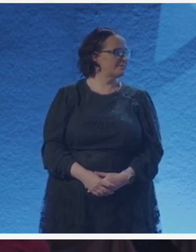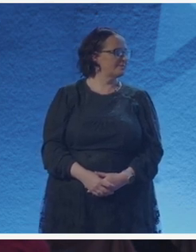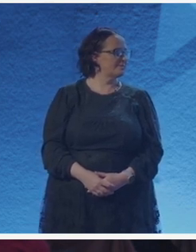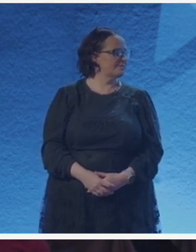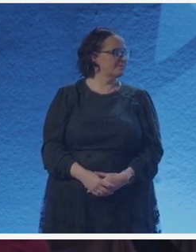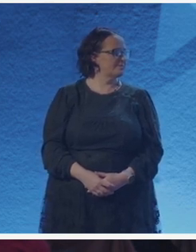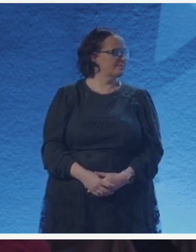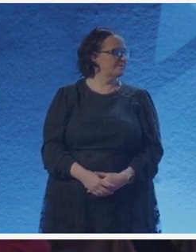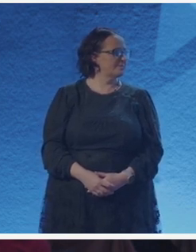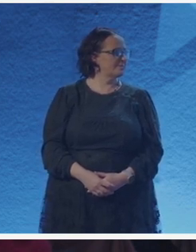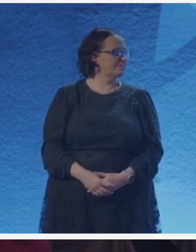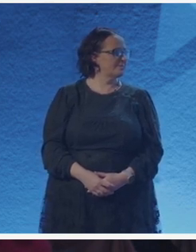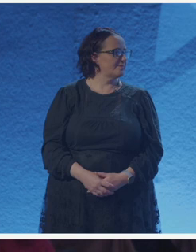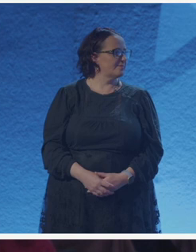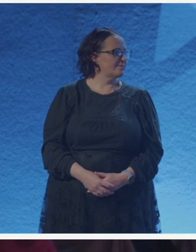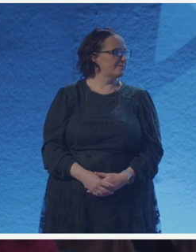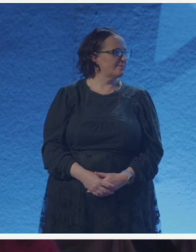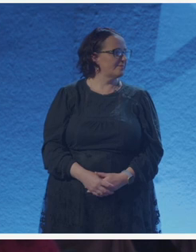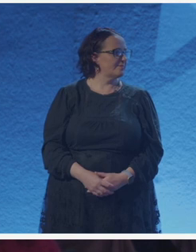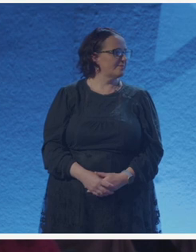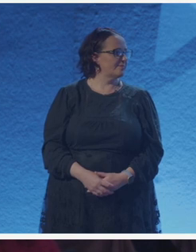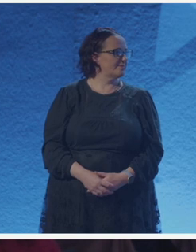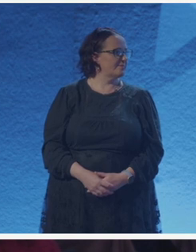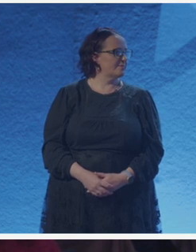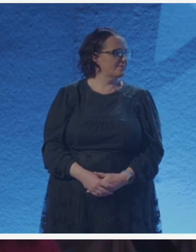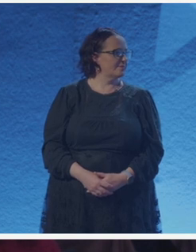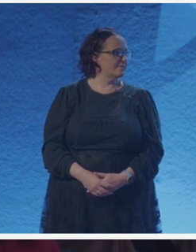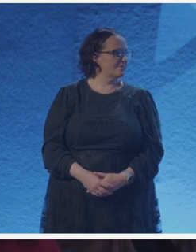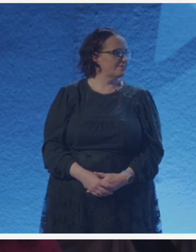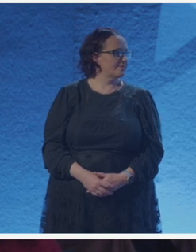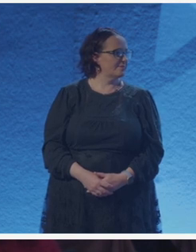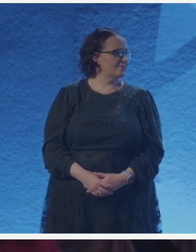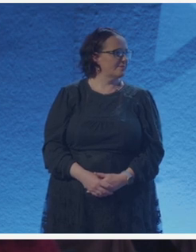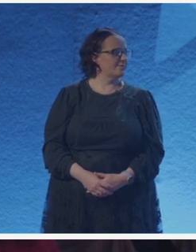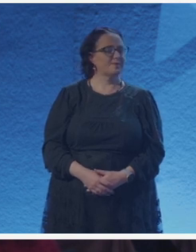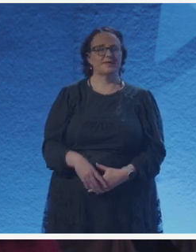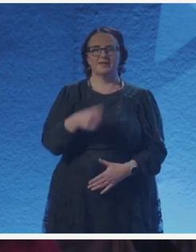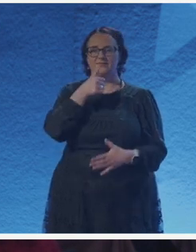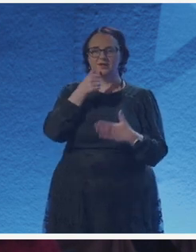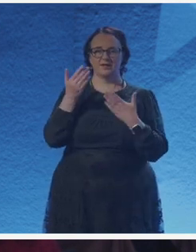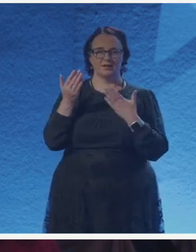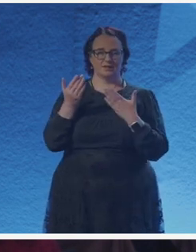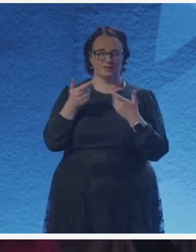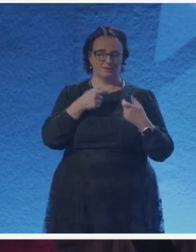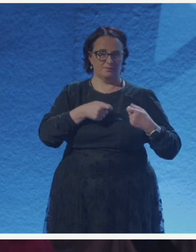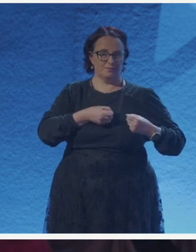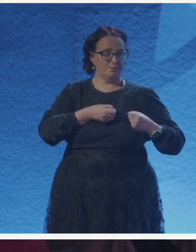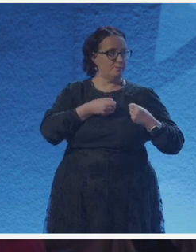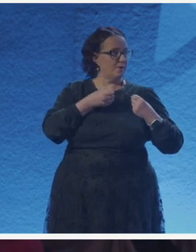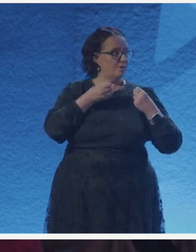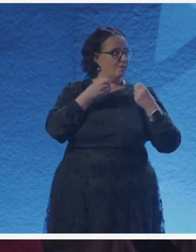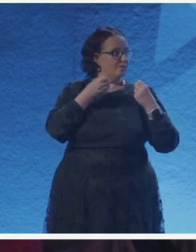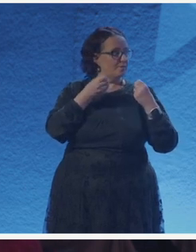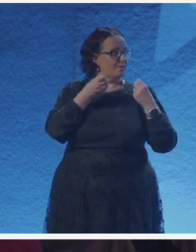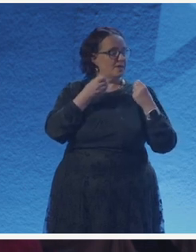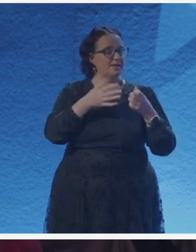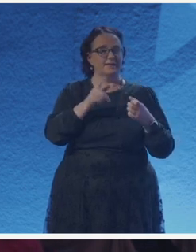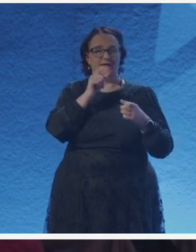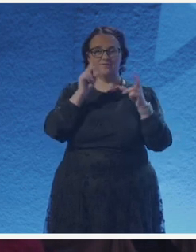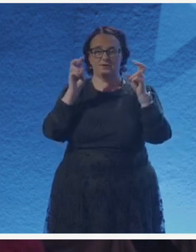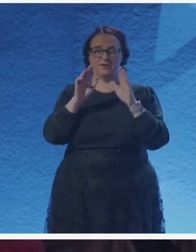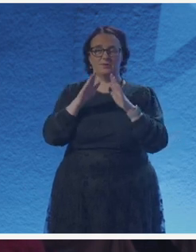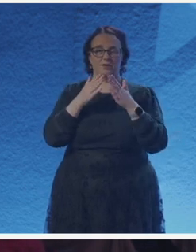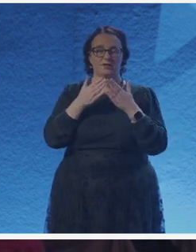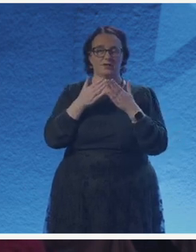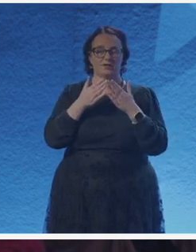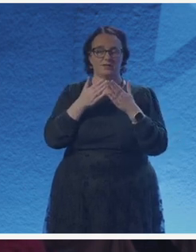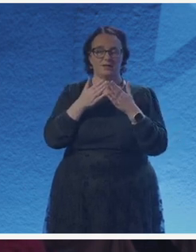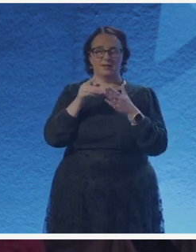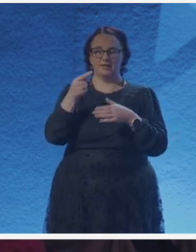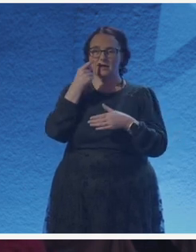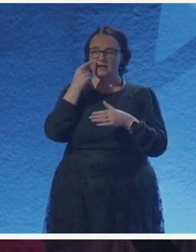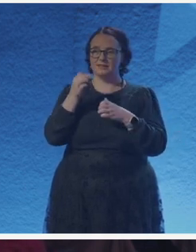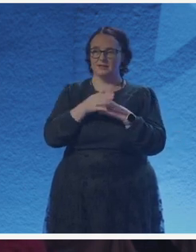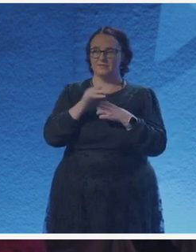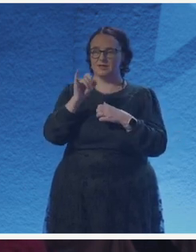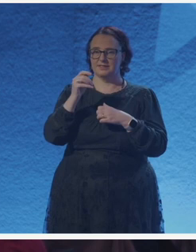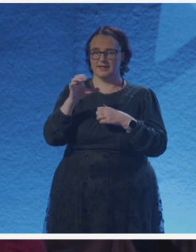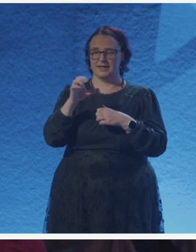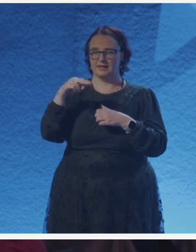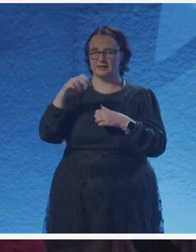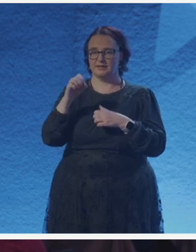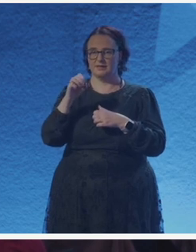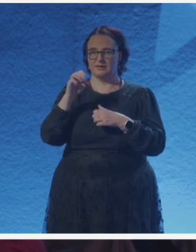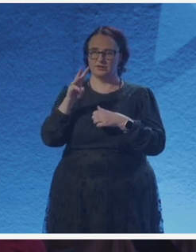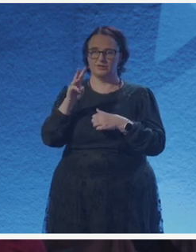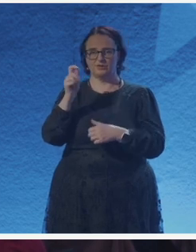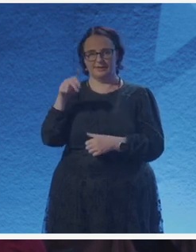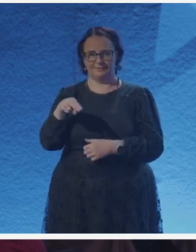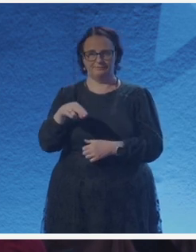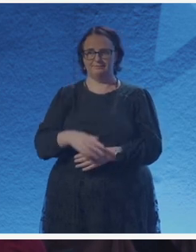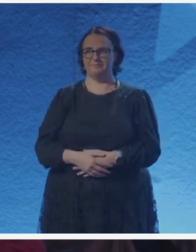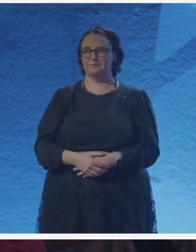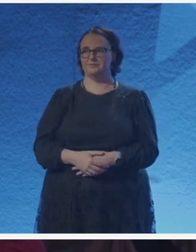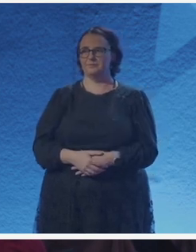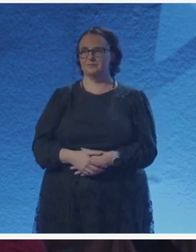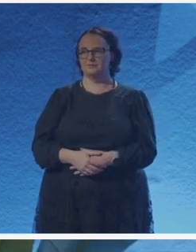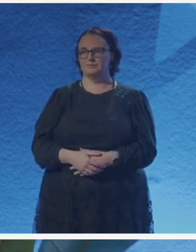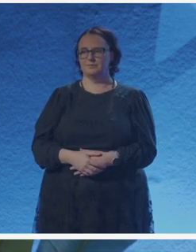So thank you so much.